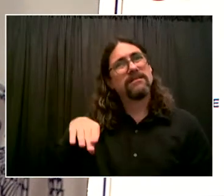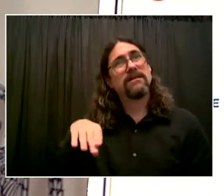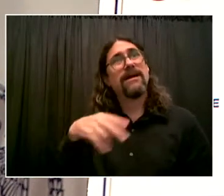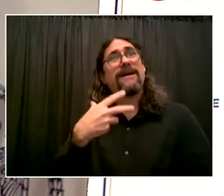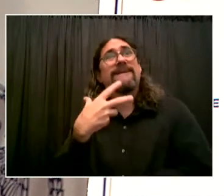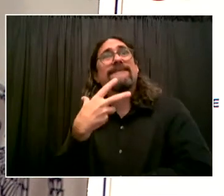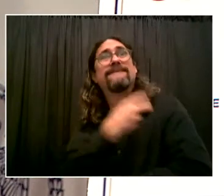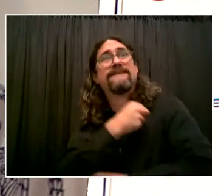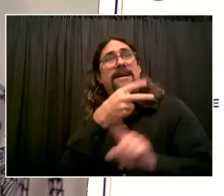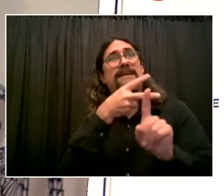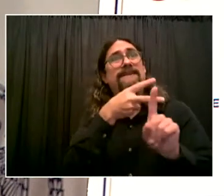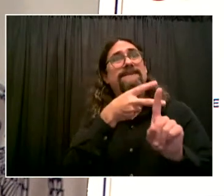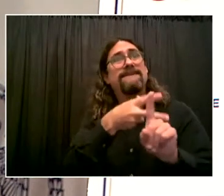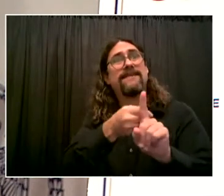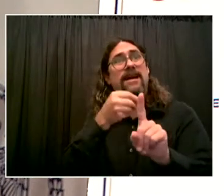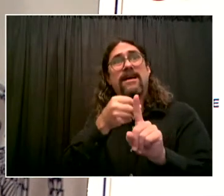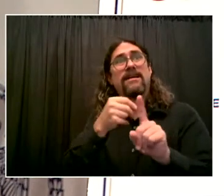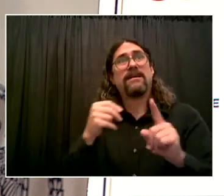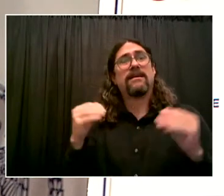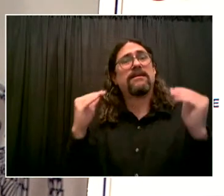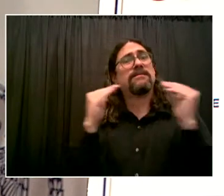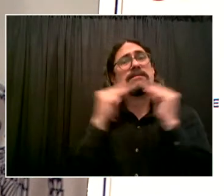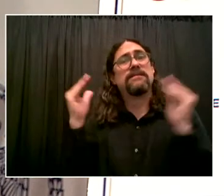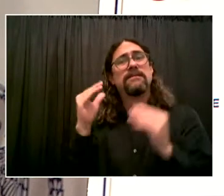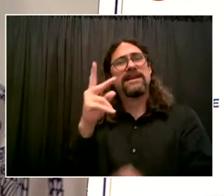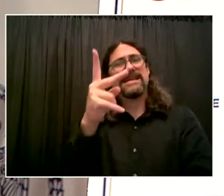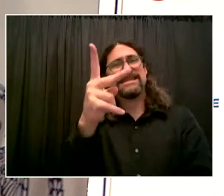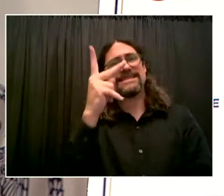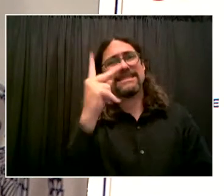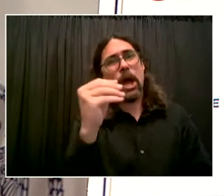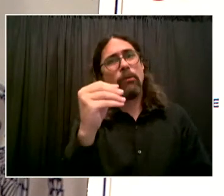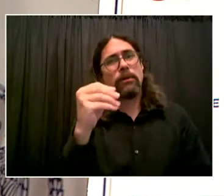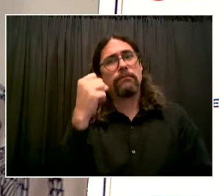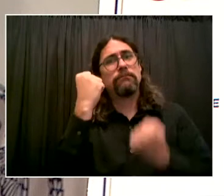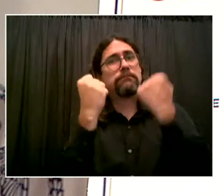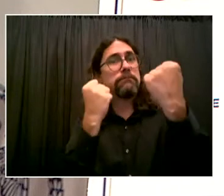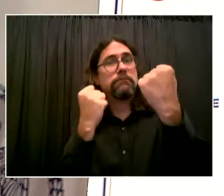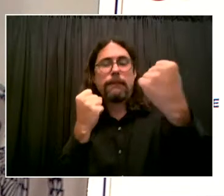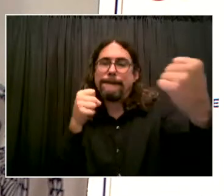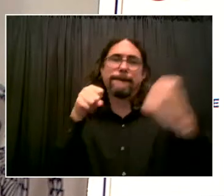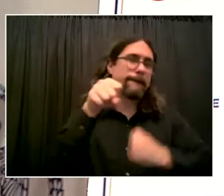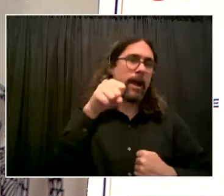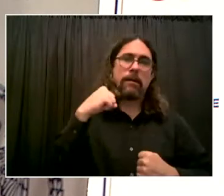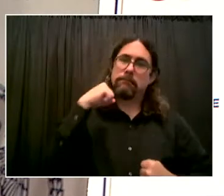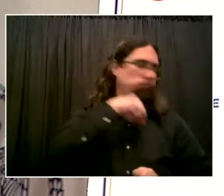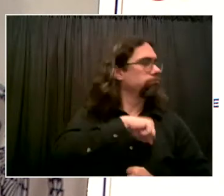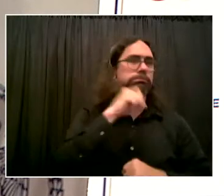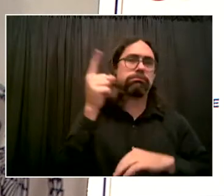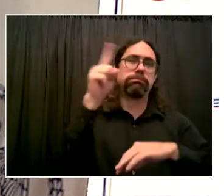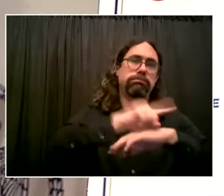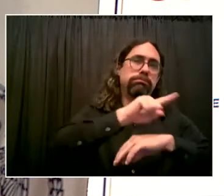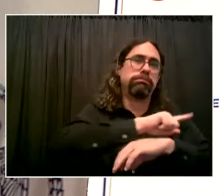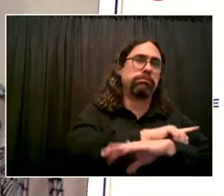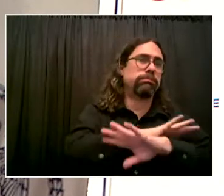DR. CHOKSHI , CERTIFIED SOUNDBITE MACHINE WILL